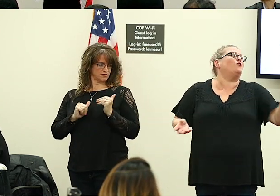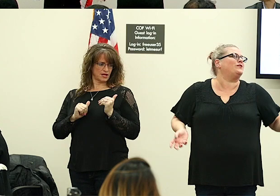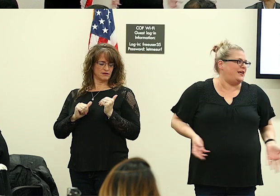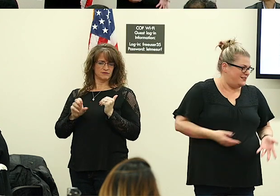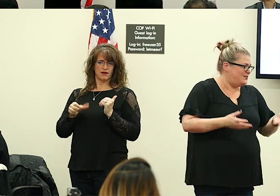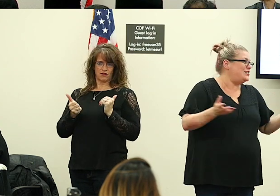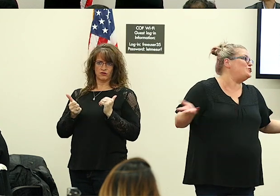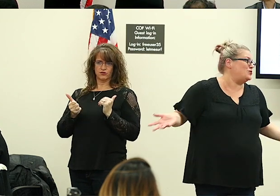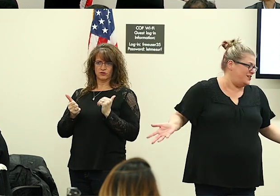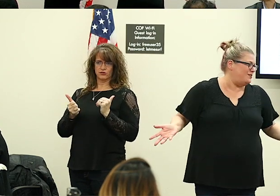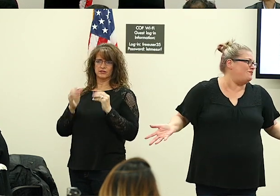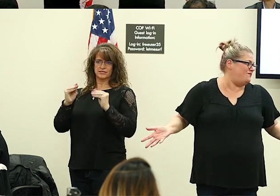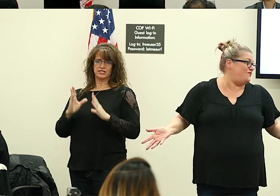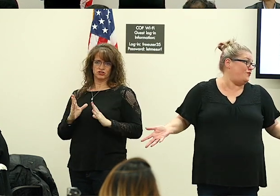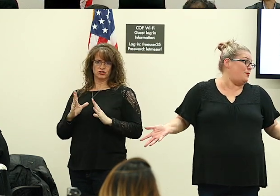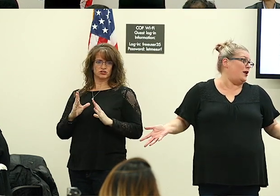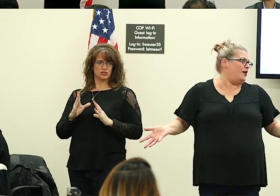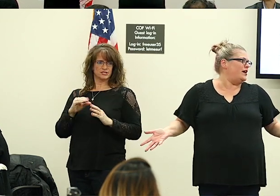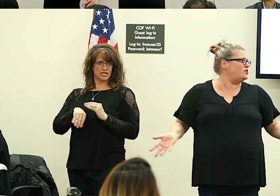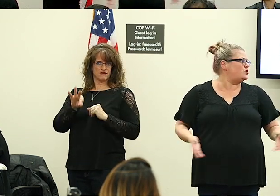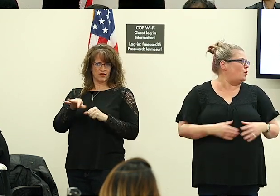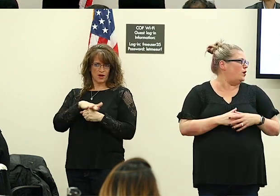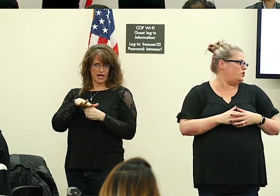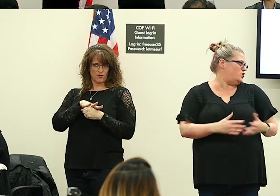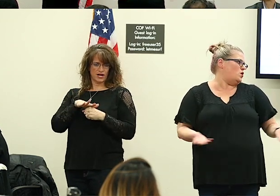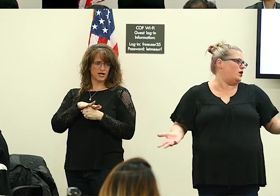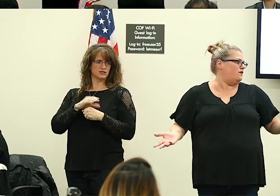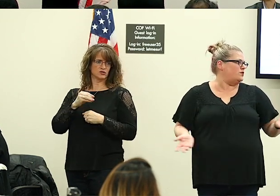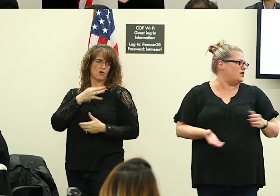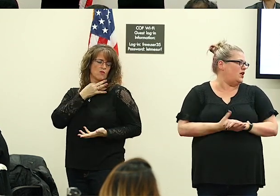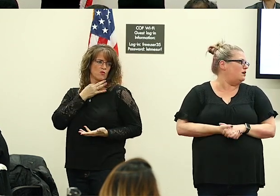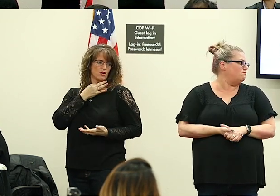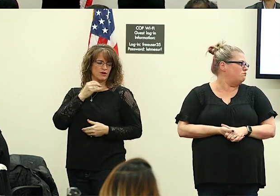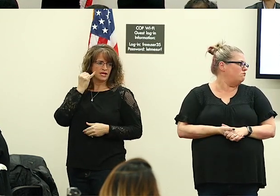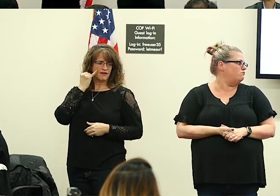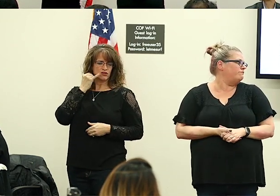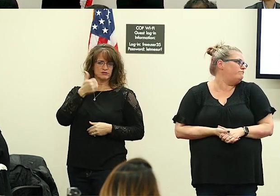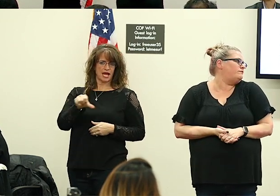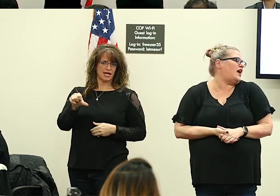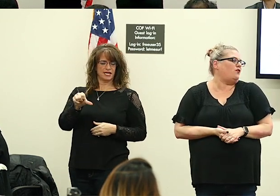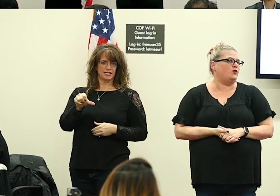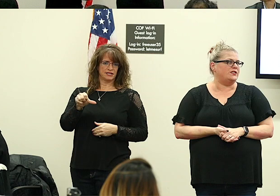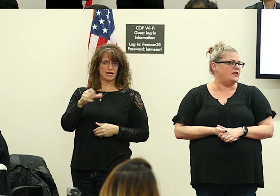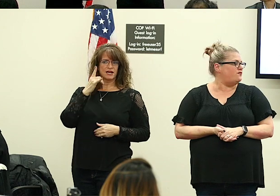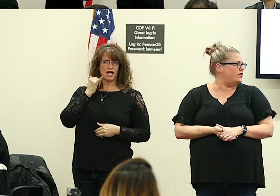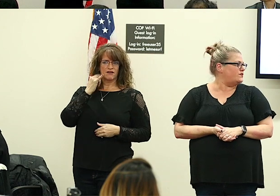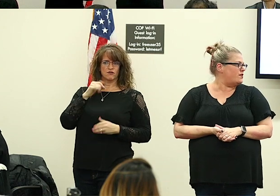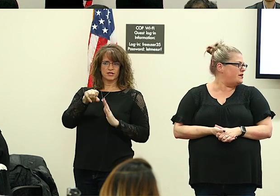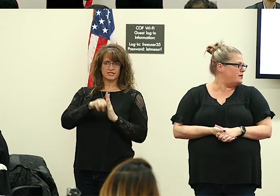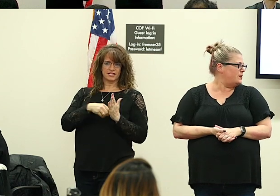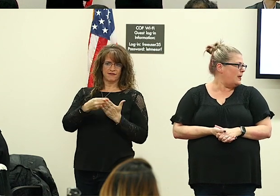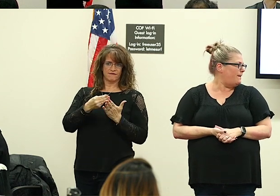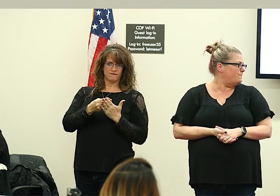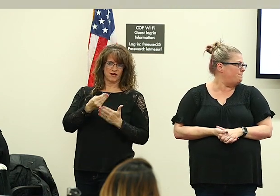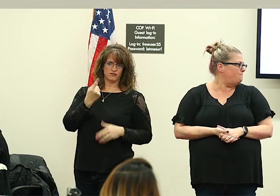other teachers in the Fremont area. So I was just wondering if there's any California state funds for that.